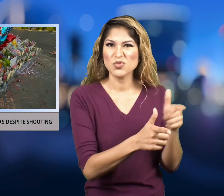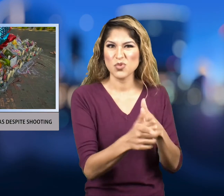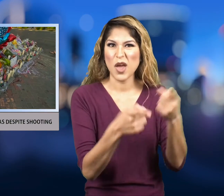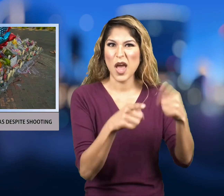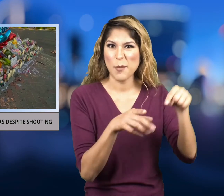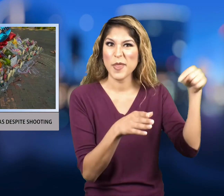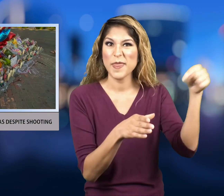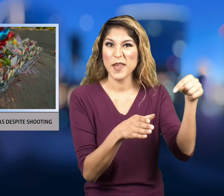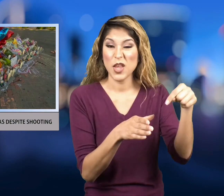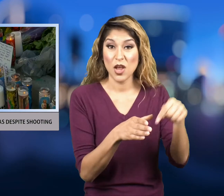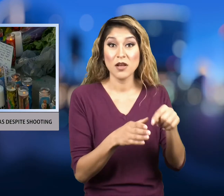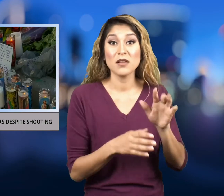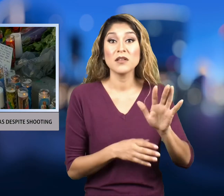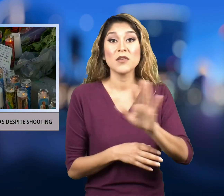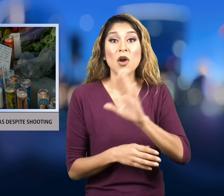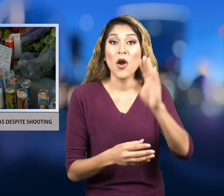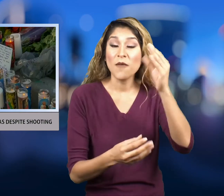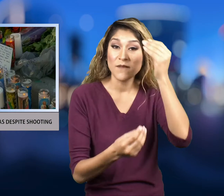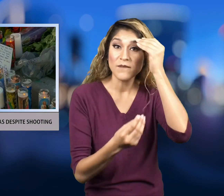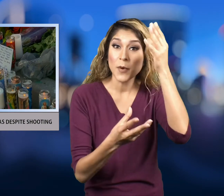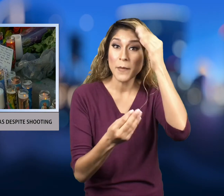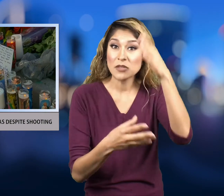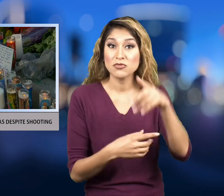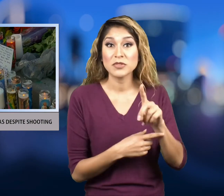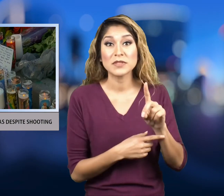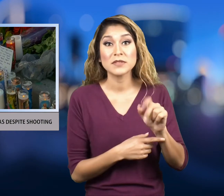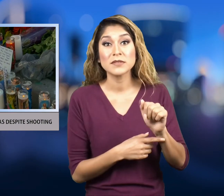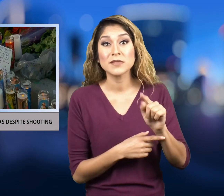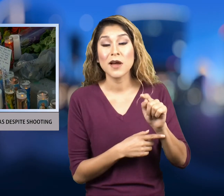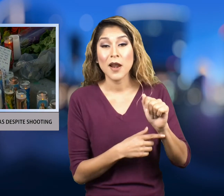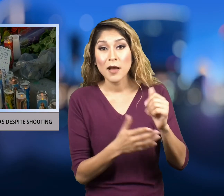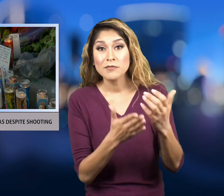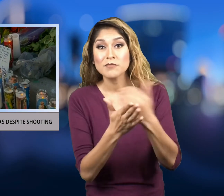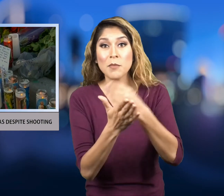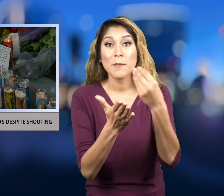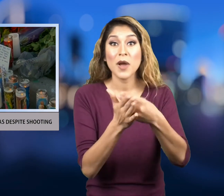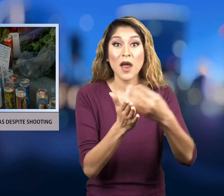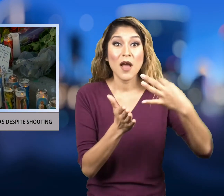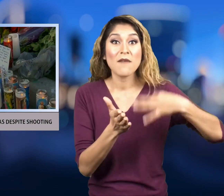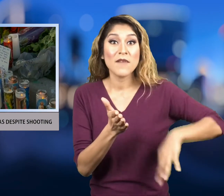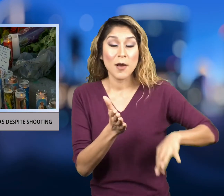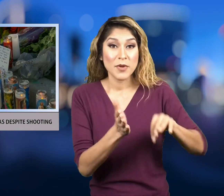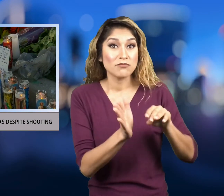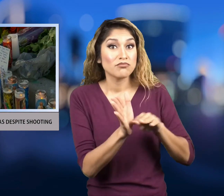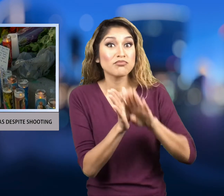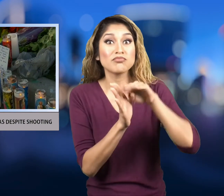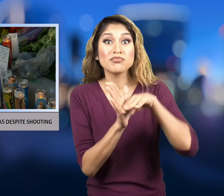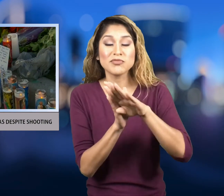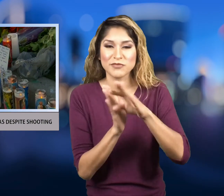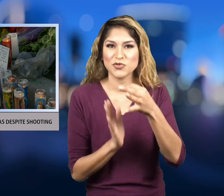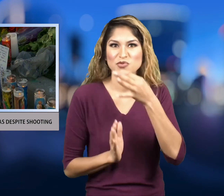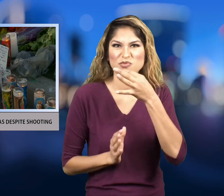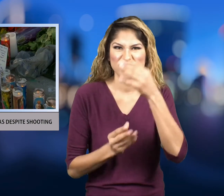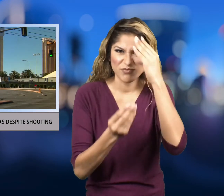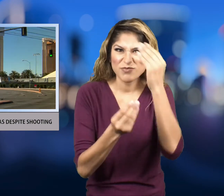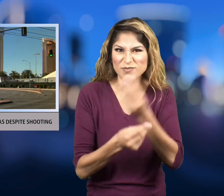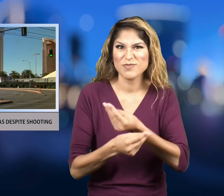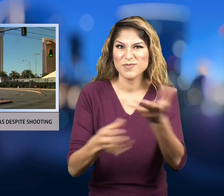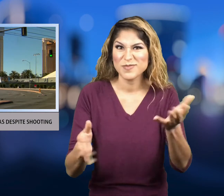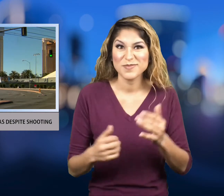Those numbers will be released next month.